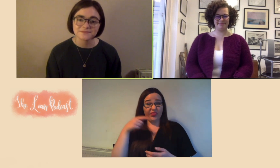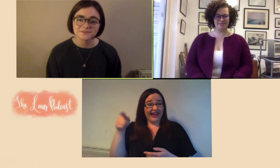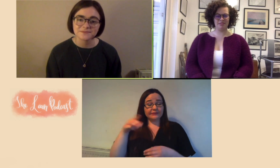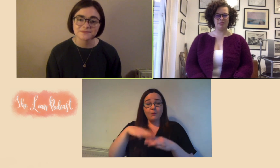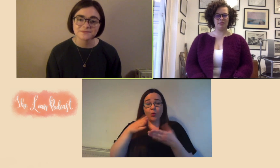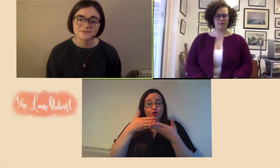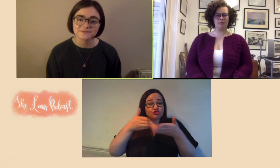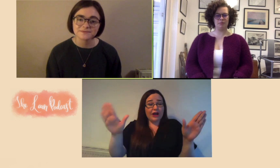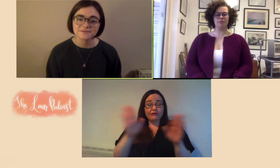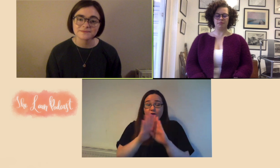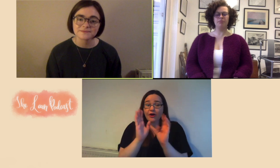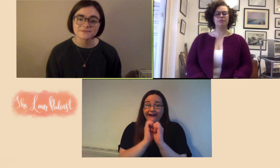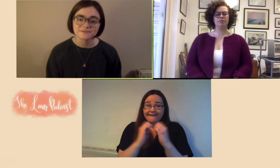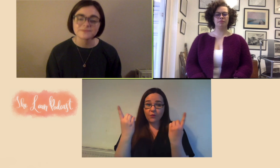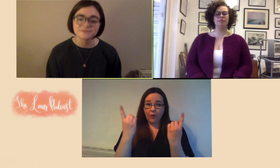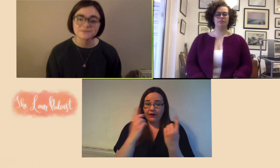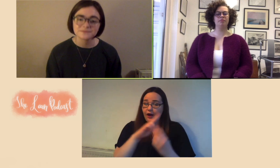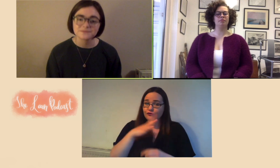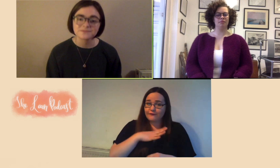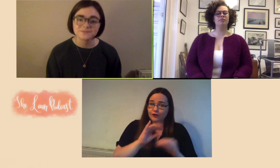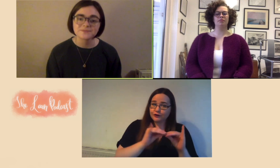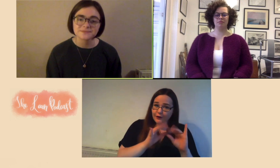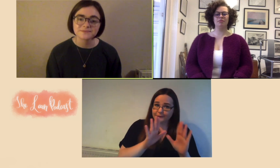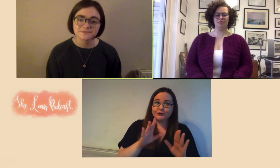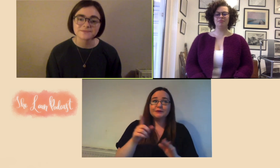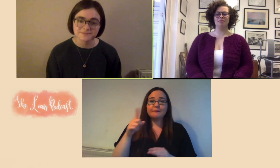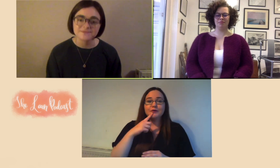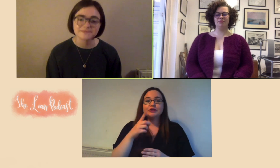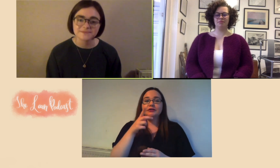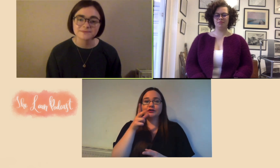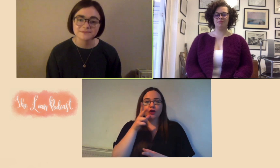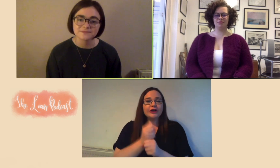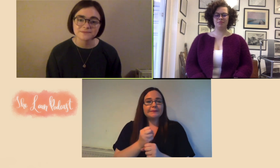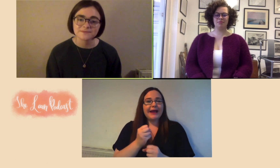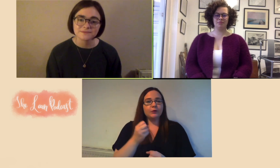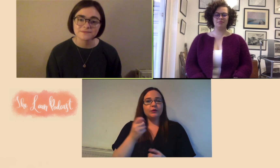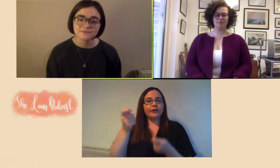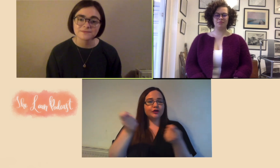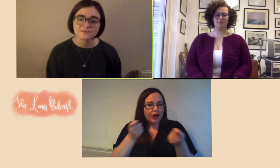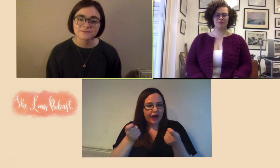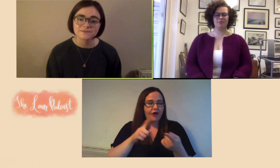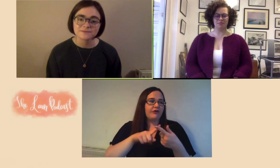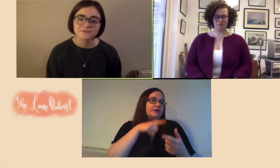Here and ahead, we've actually created an online meeting etiquette document.